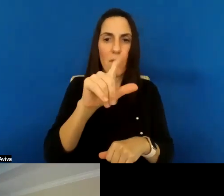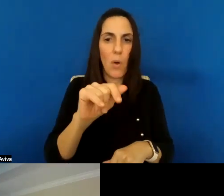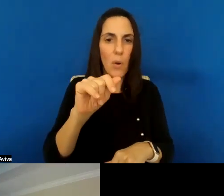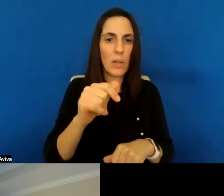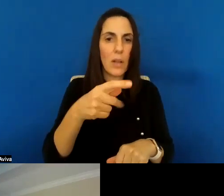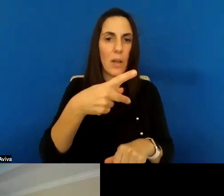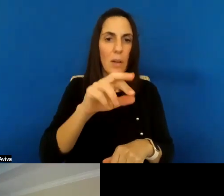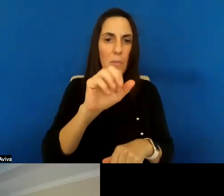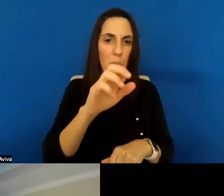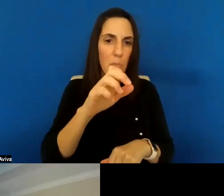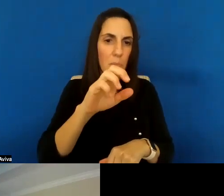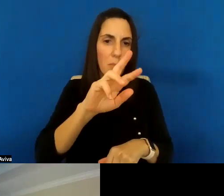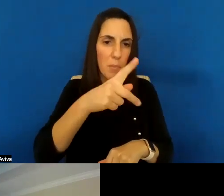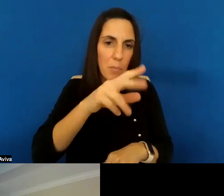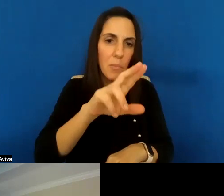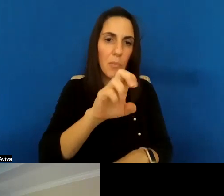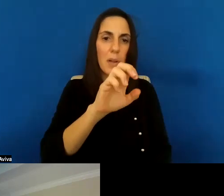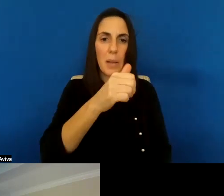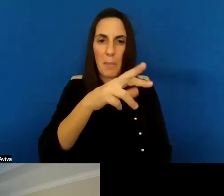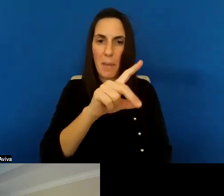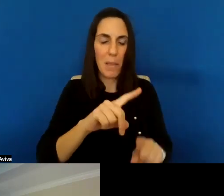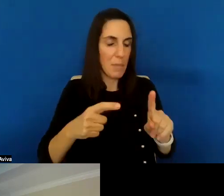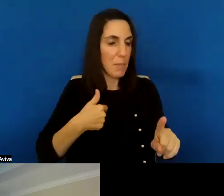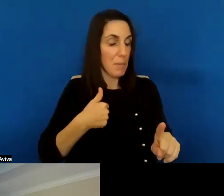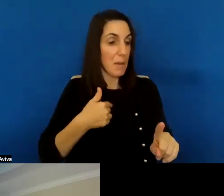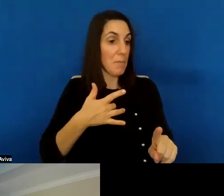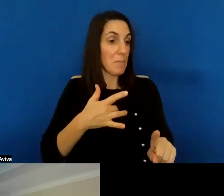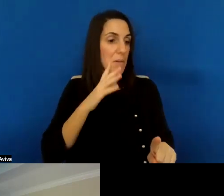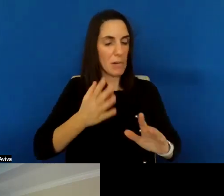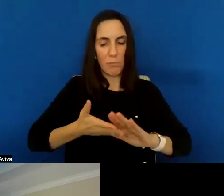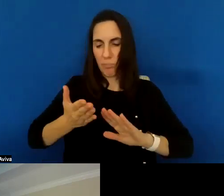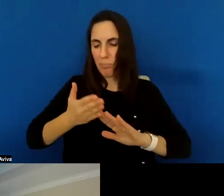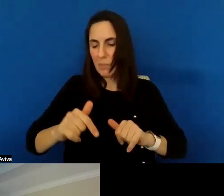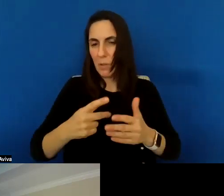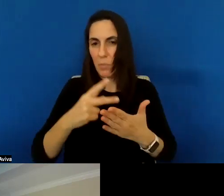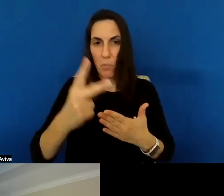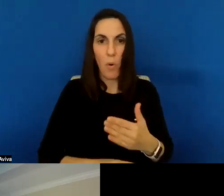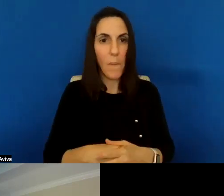and day out is is usually run by myself, and so, knowing that I can't be everywhere in